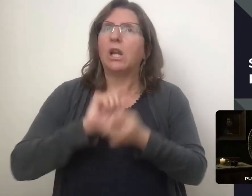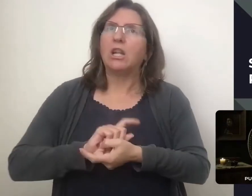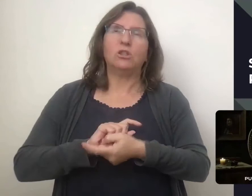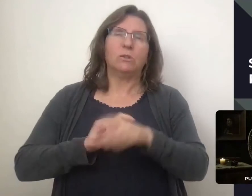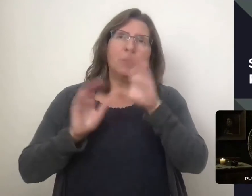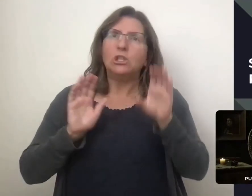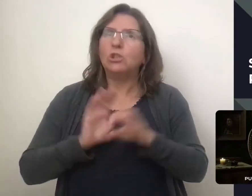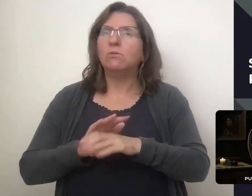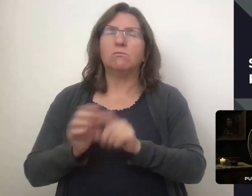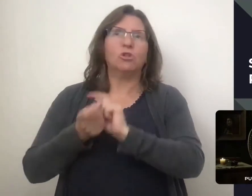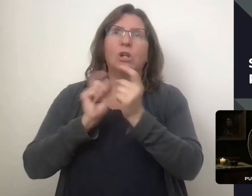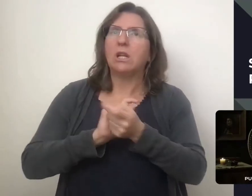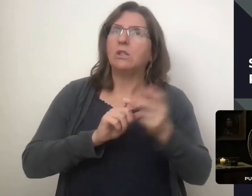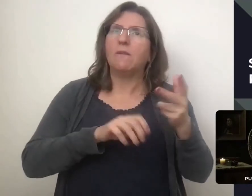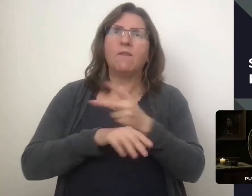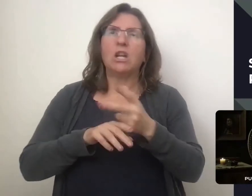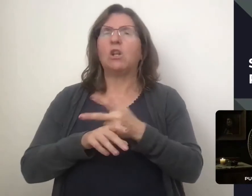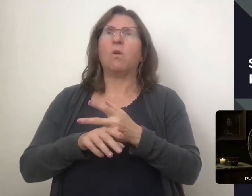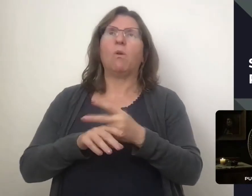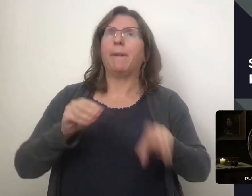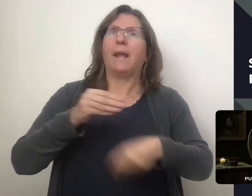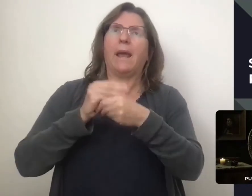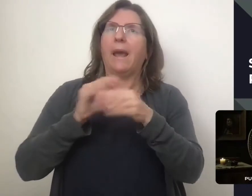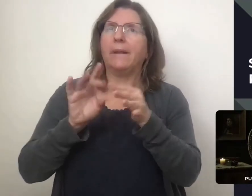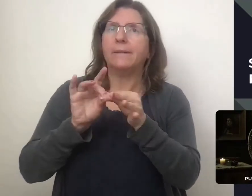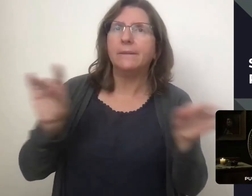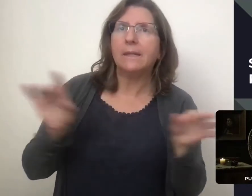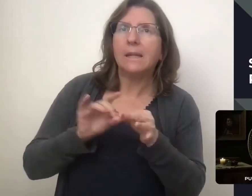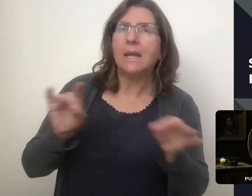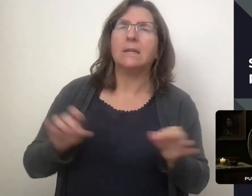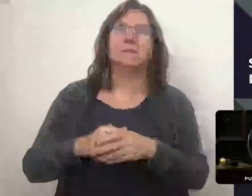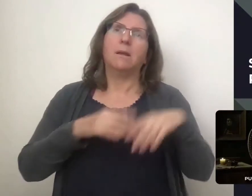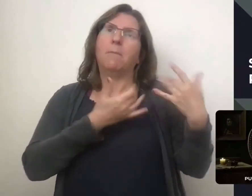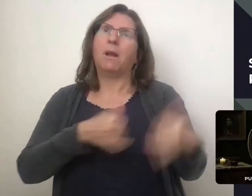Use your creativity and play around to integrate and modify others’ content into something new.